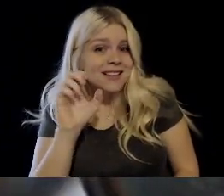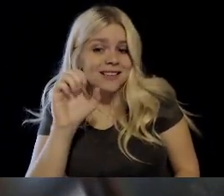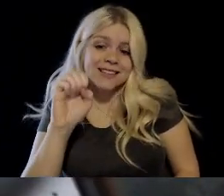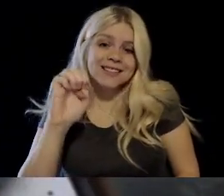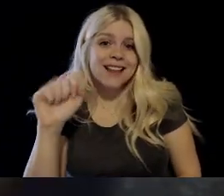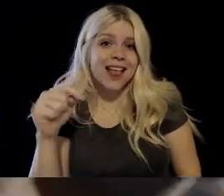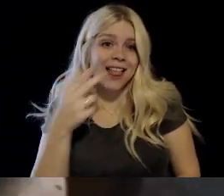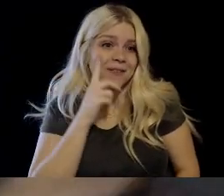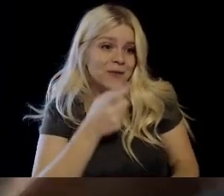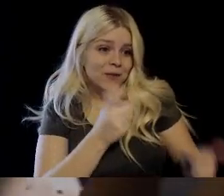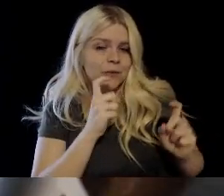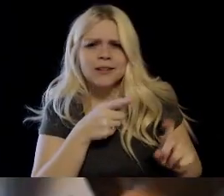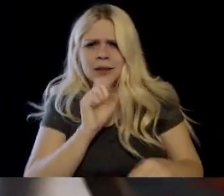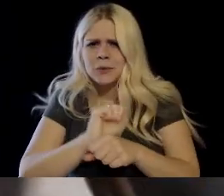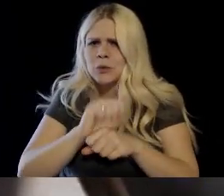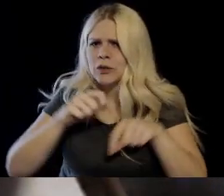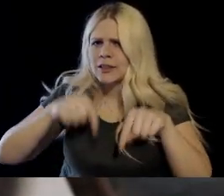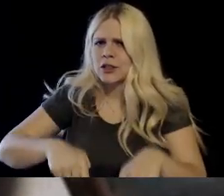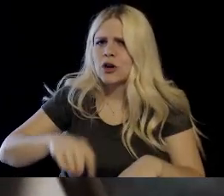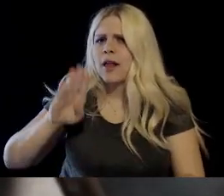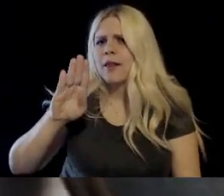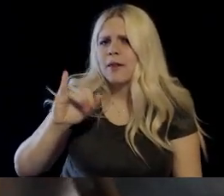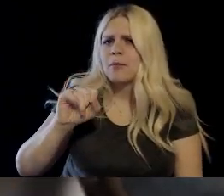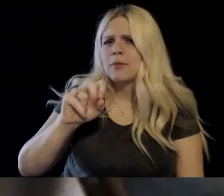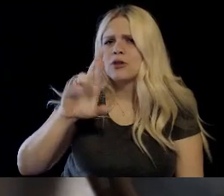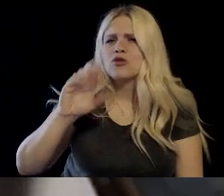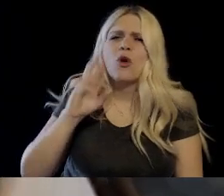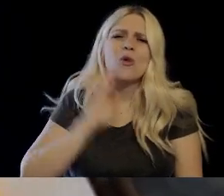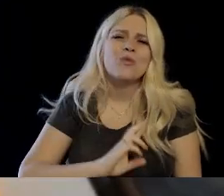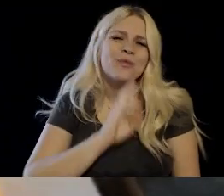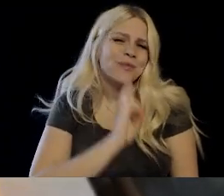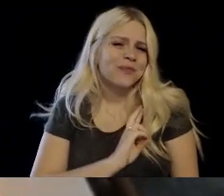bistro with us. So, we missed him. We miss our bistro gang. Alright, so we're gonna